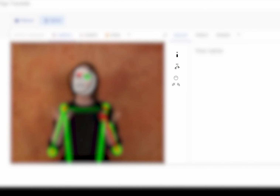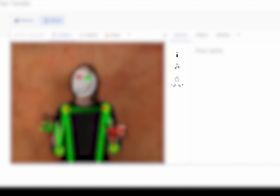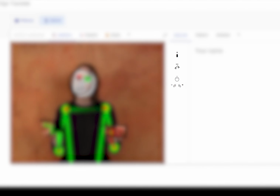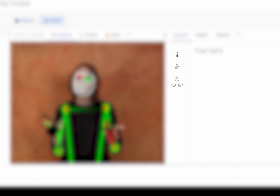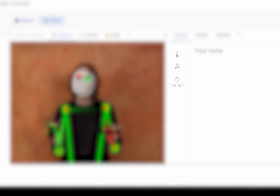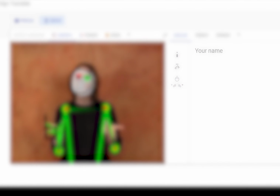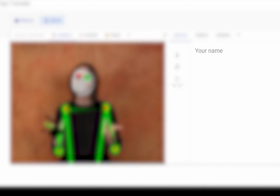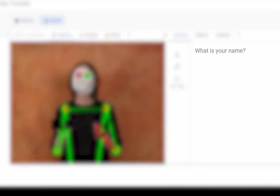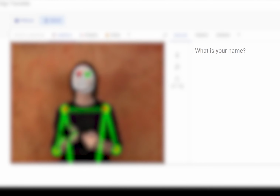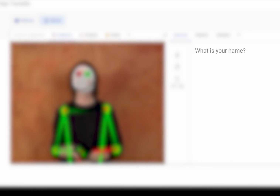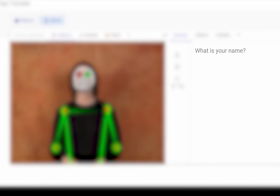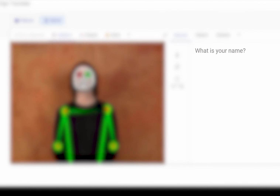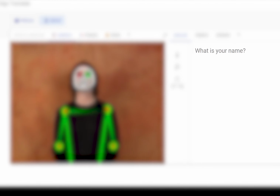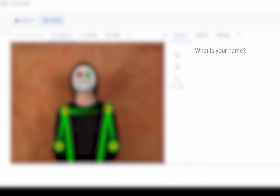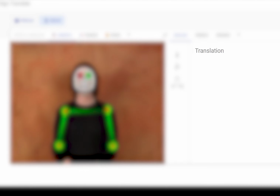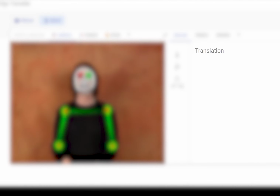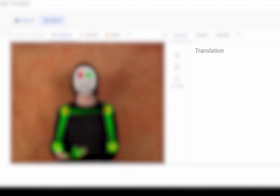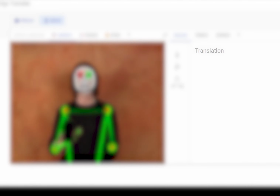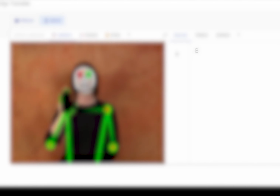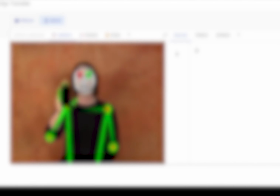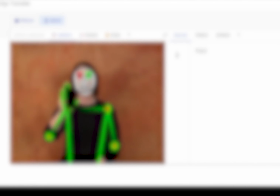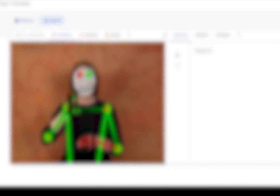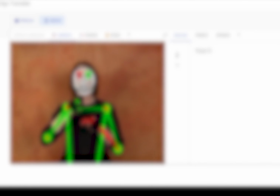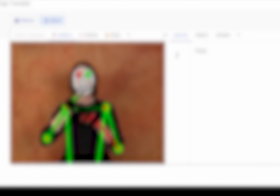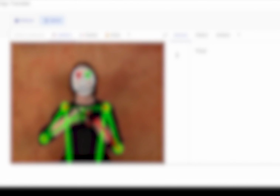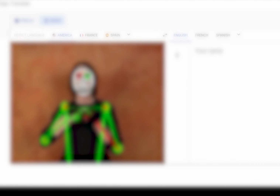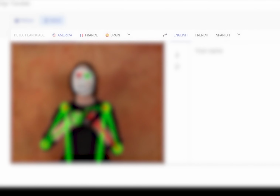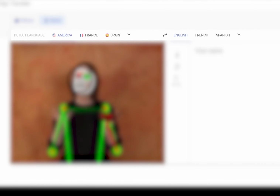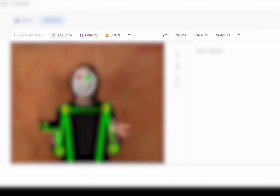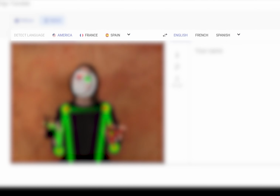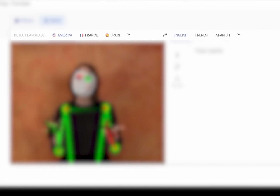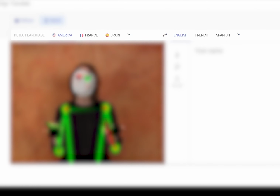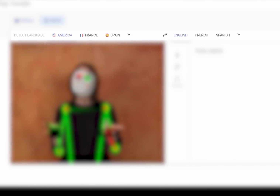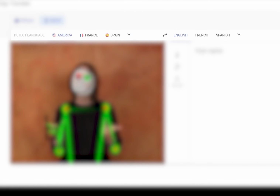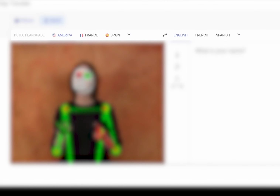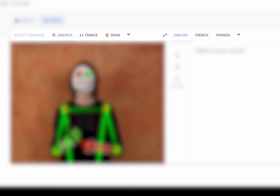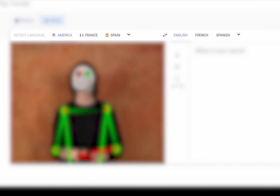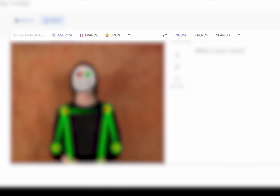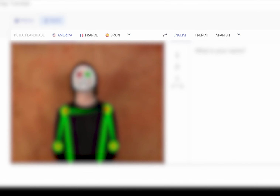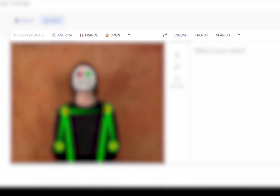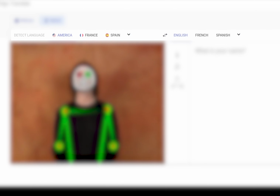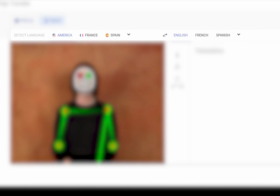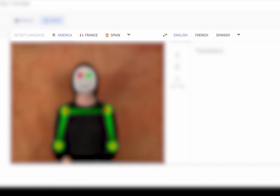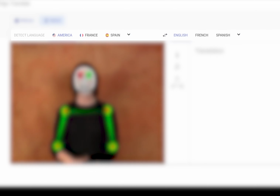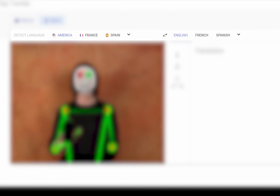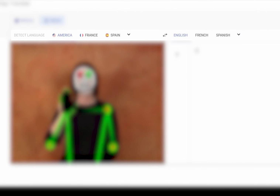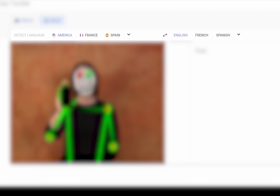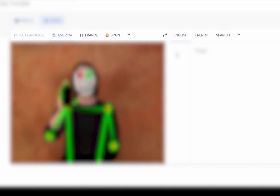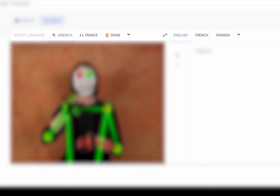which is then translated to spoken language text. Additionally, one can change the signed or spoken language, and the translation